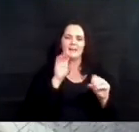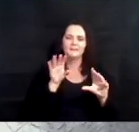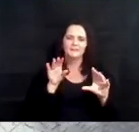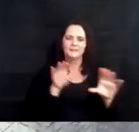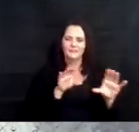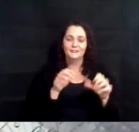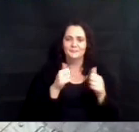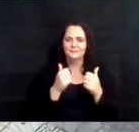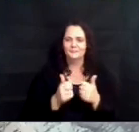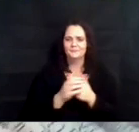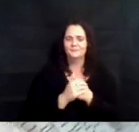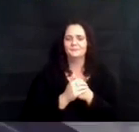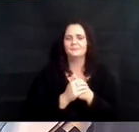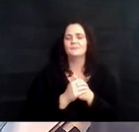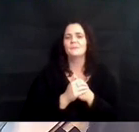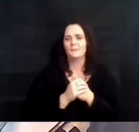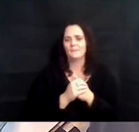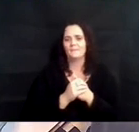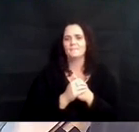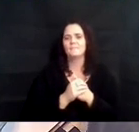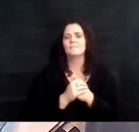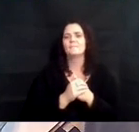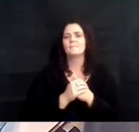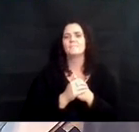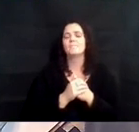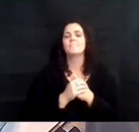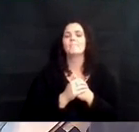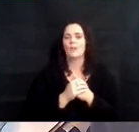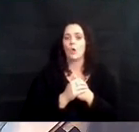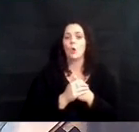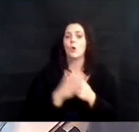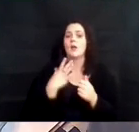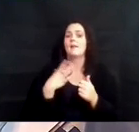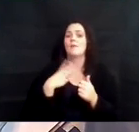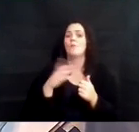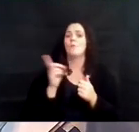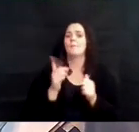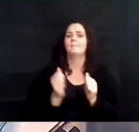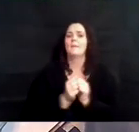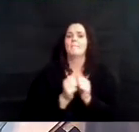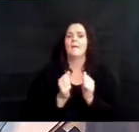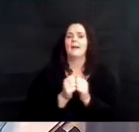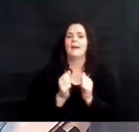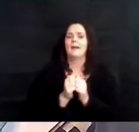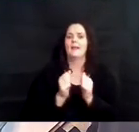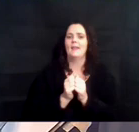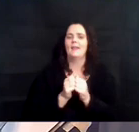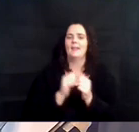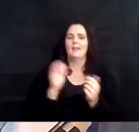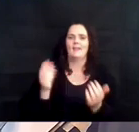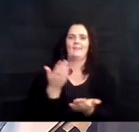Alright so, first things first, grab yourself a sheet of paper